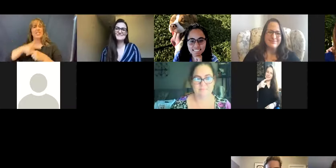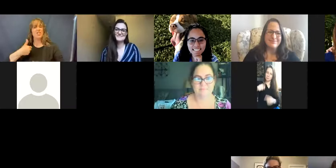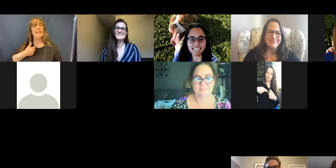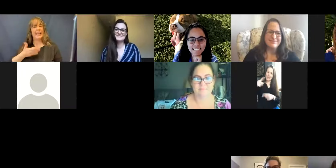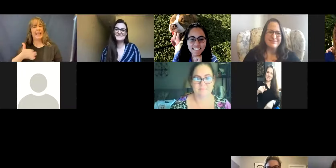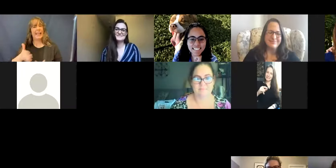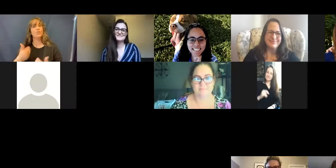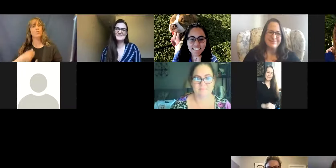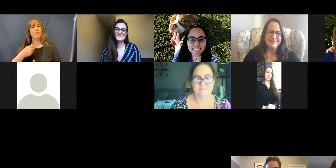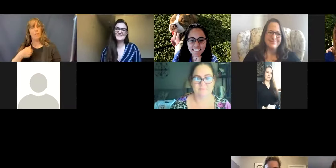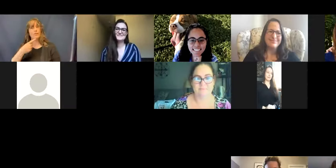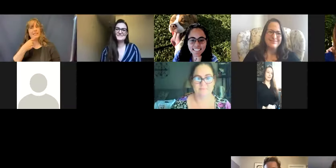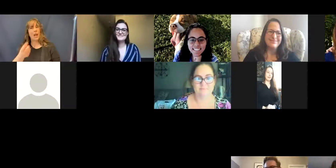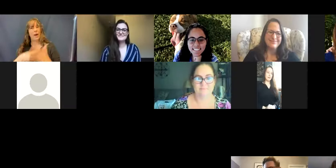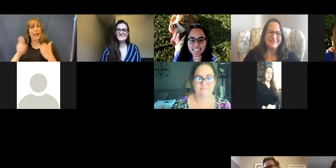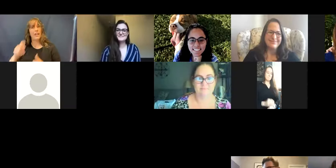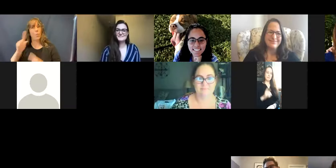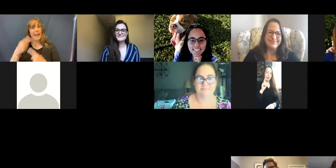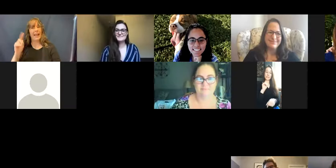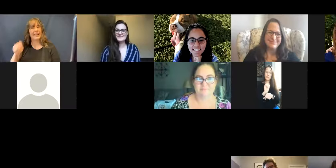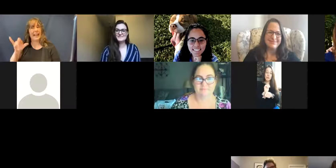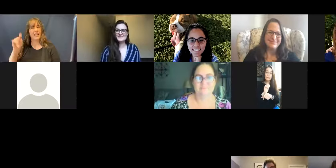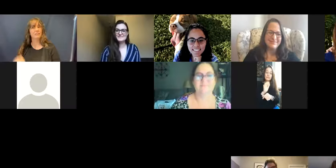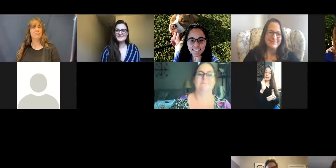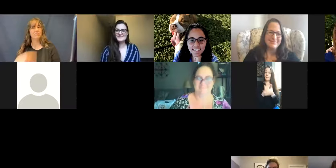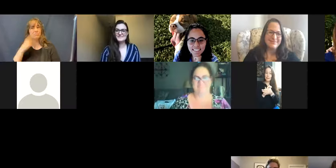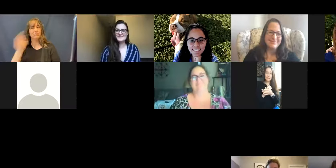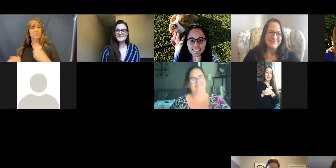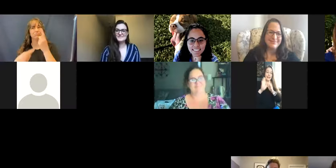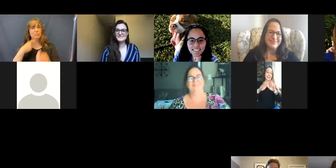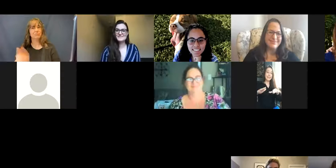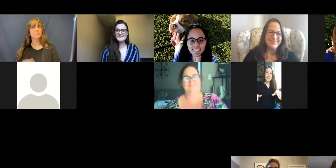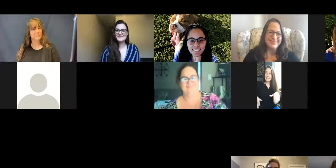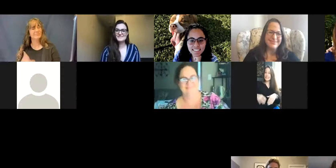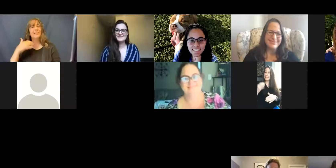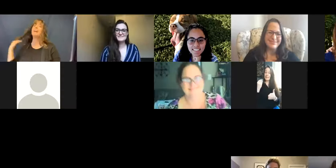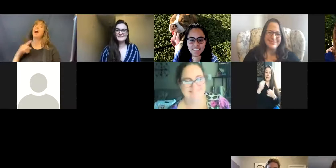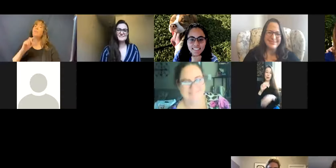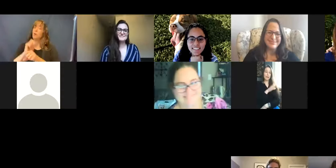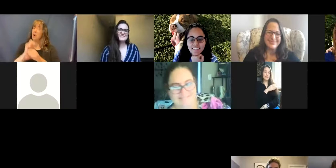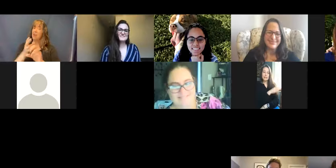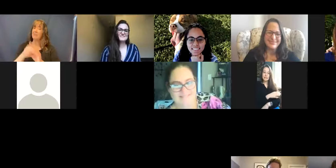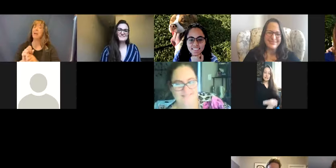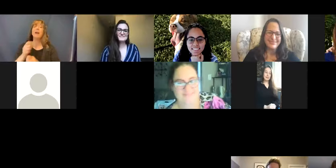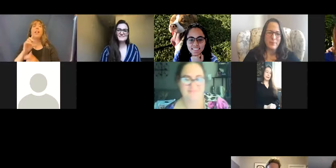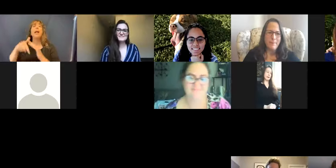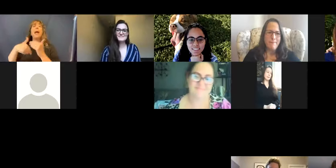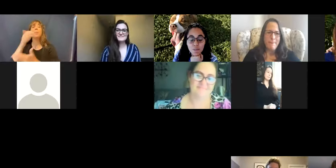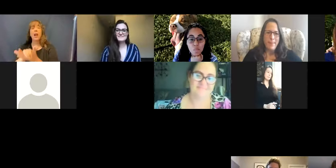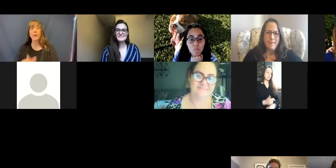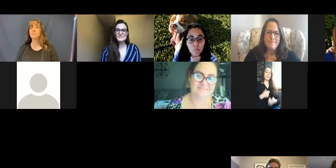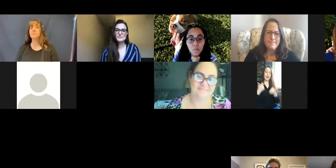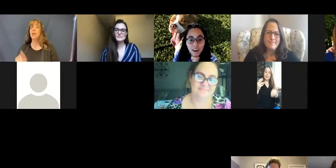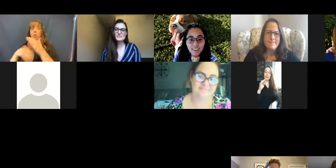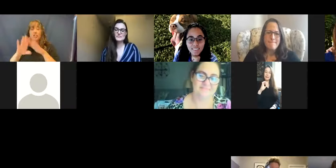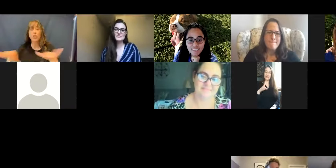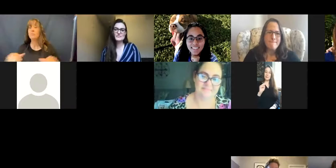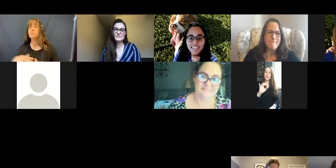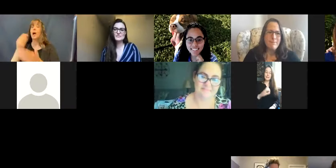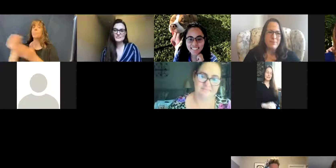need when I need it. And I went to work. And I got married. I had kids. I bought a clinic.